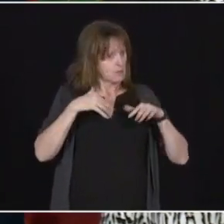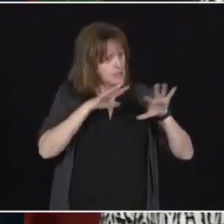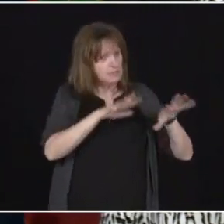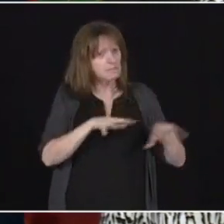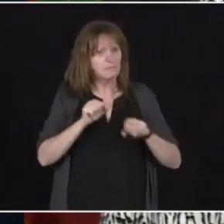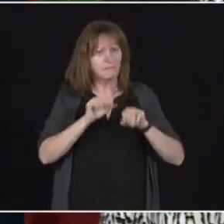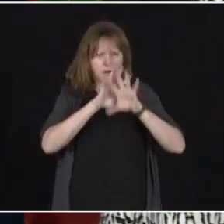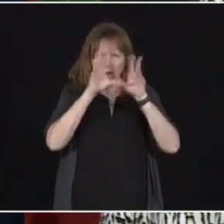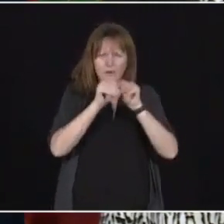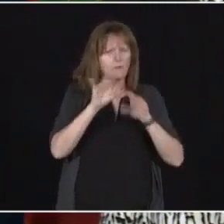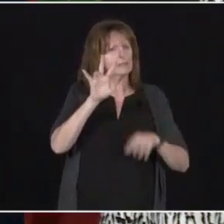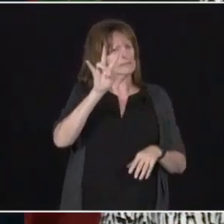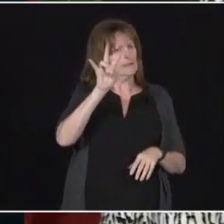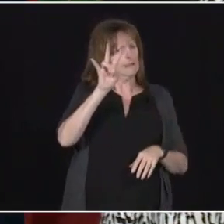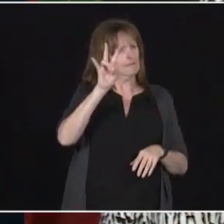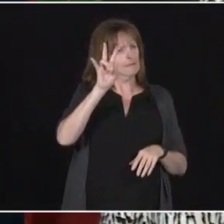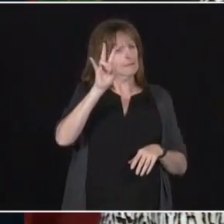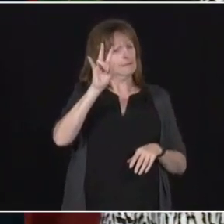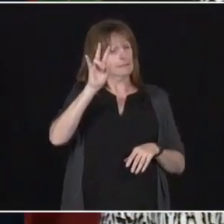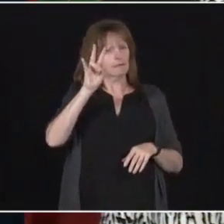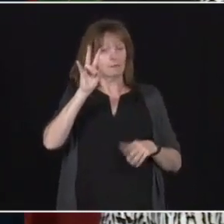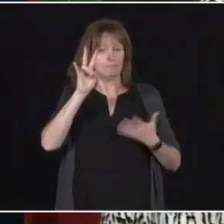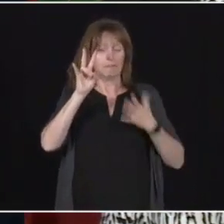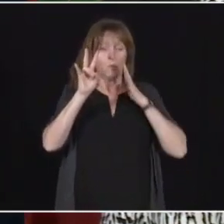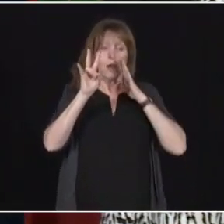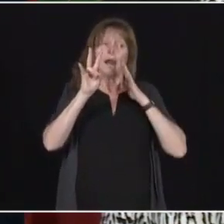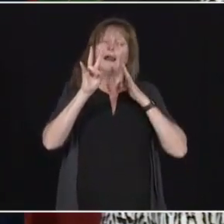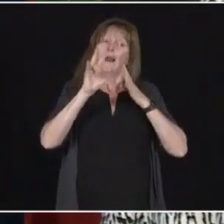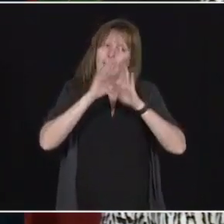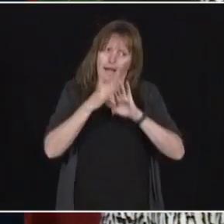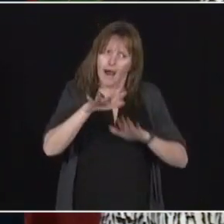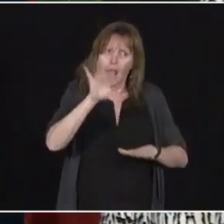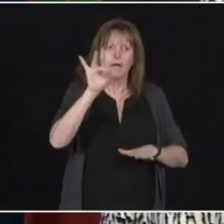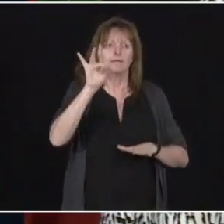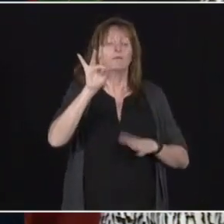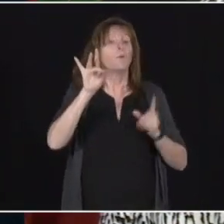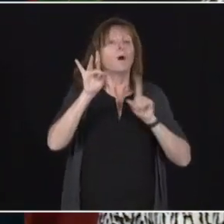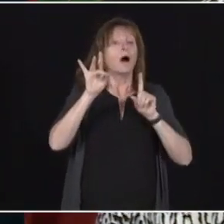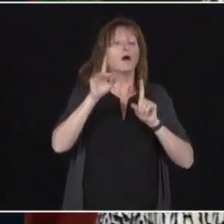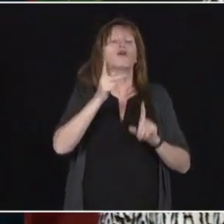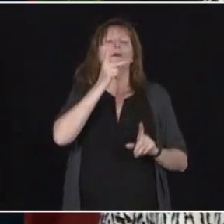be supporting. We are there right now. We have already taken over the management of